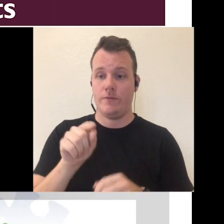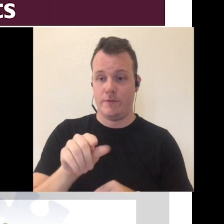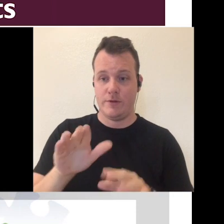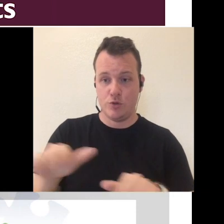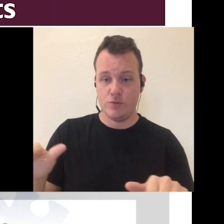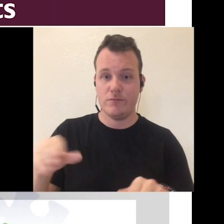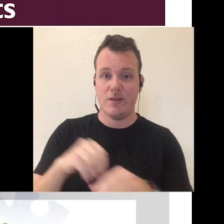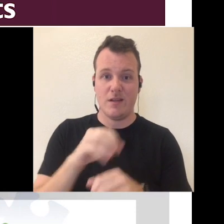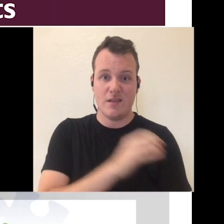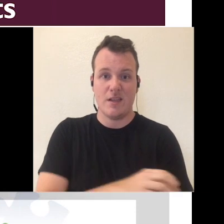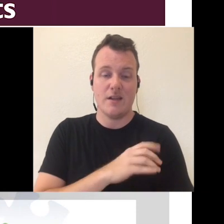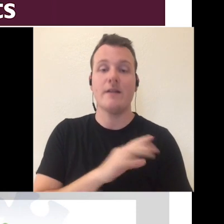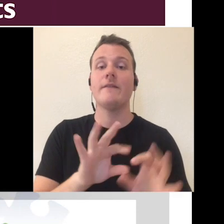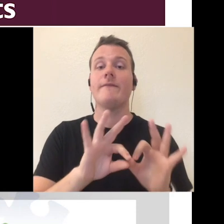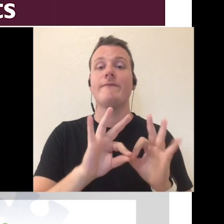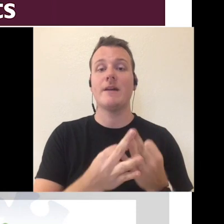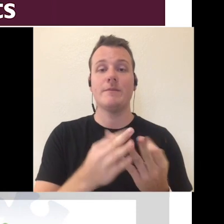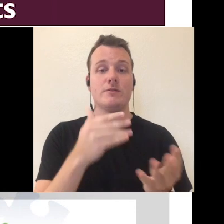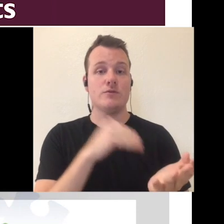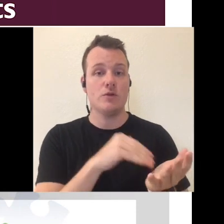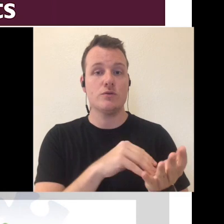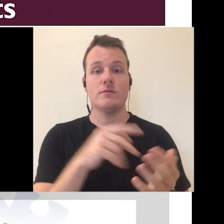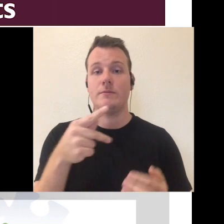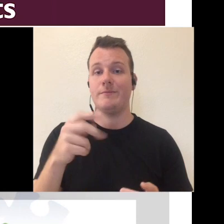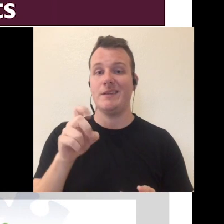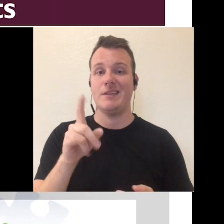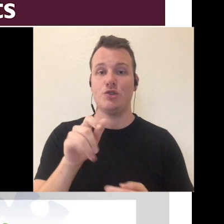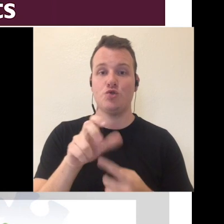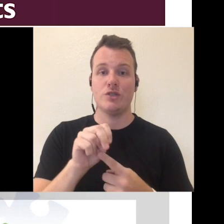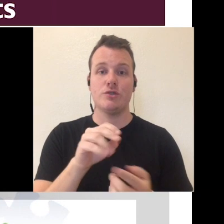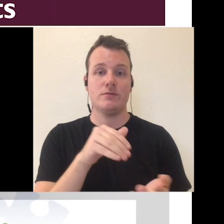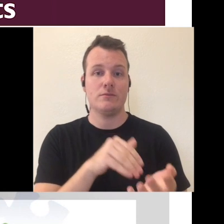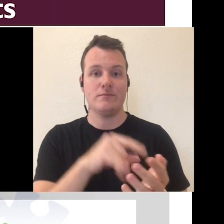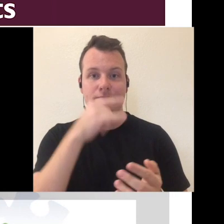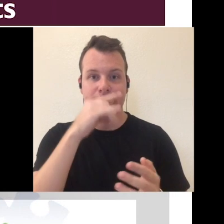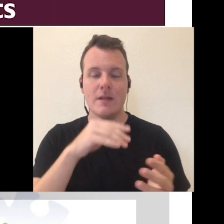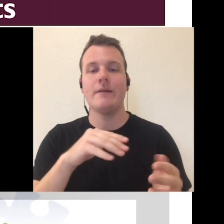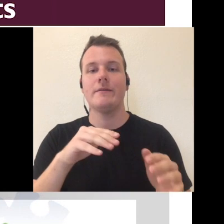just at least to some degree the Family Practice people and pediatricians, they